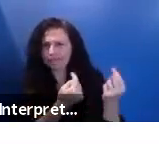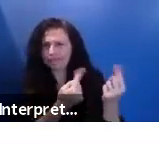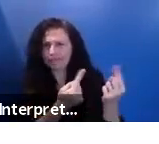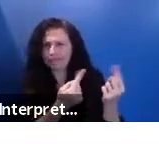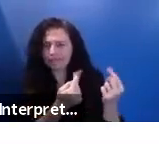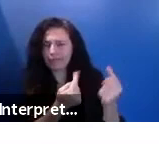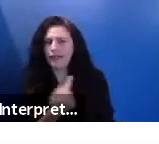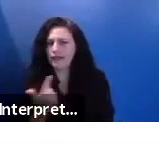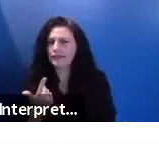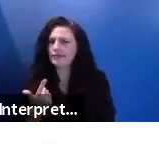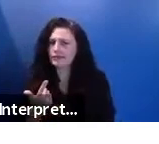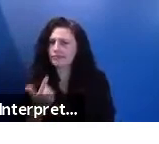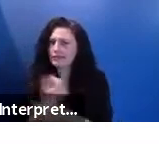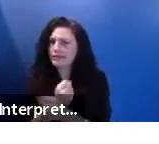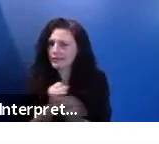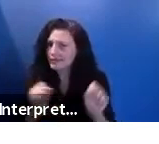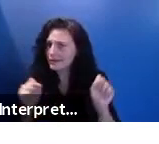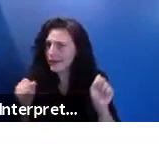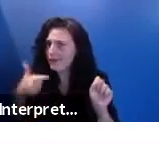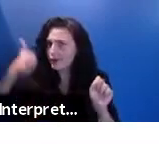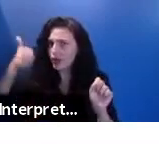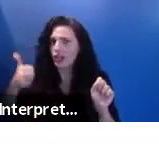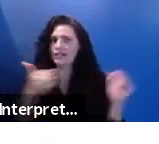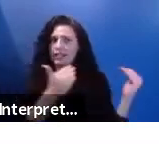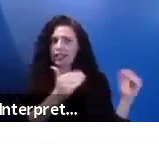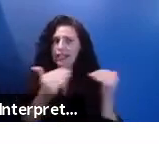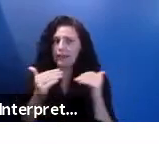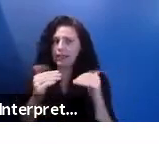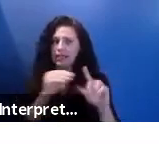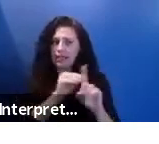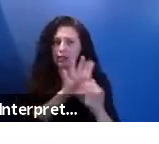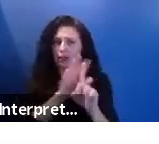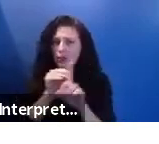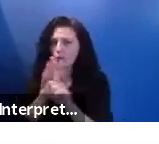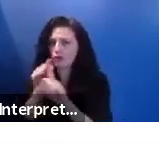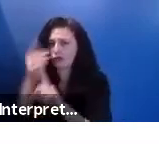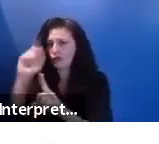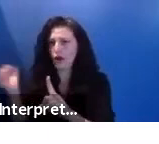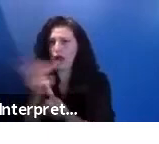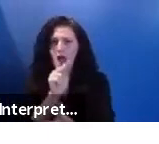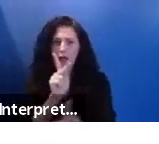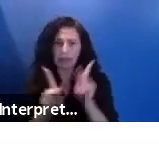that the amount of exposure to anybody be limited as much as possible to avoid outbreak on set that could